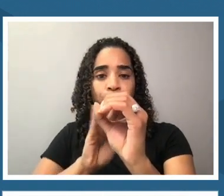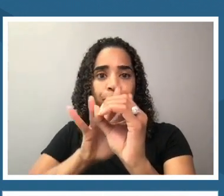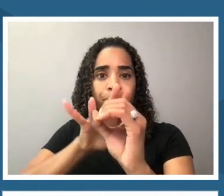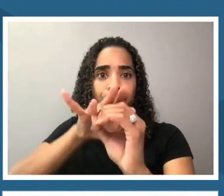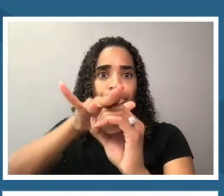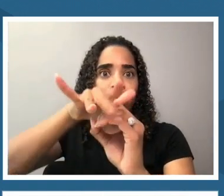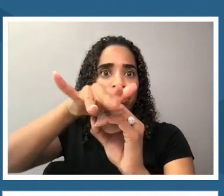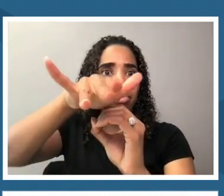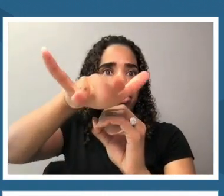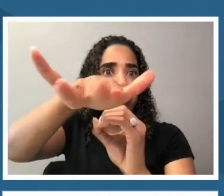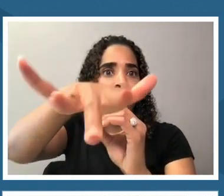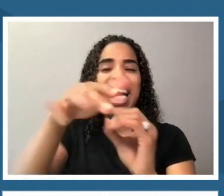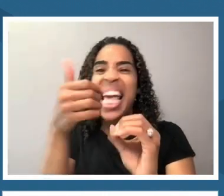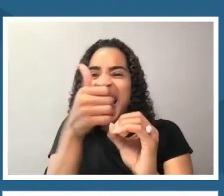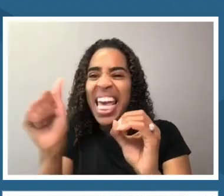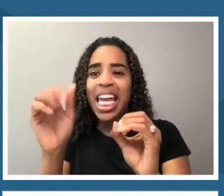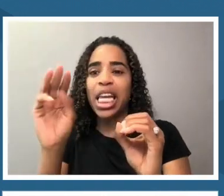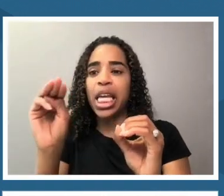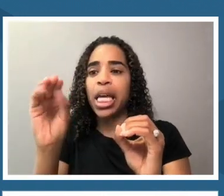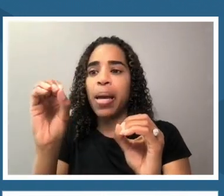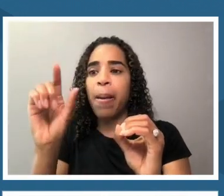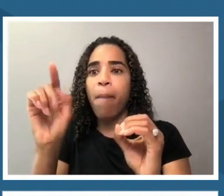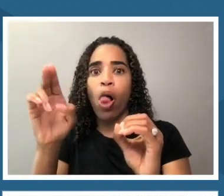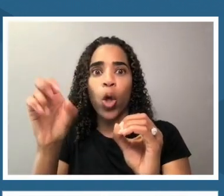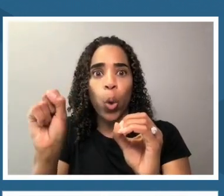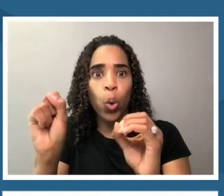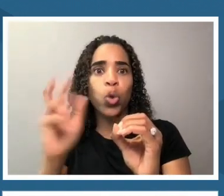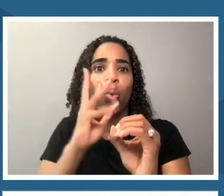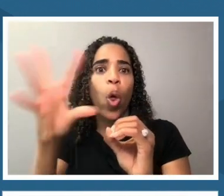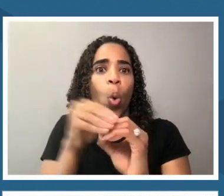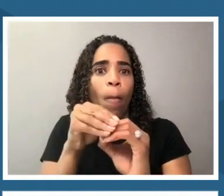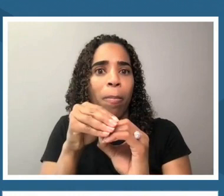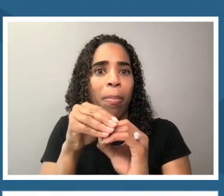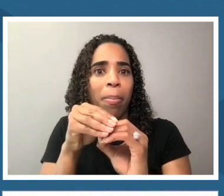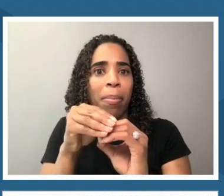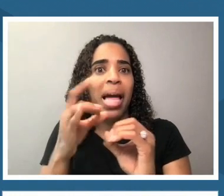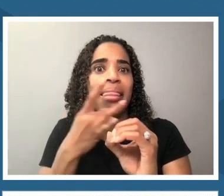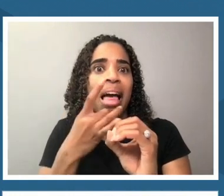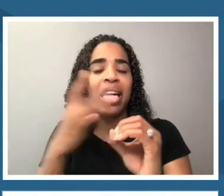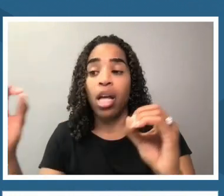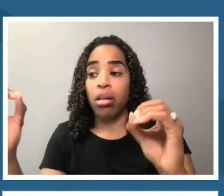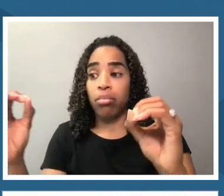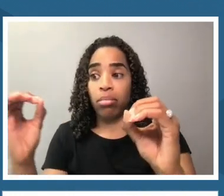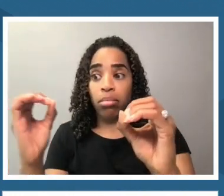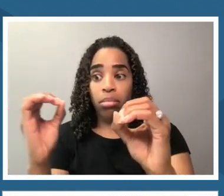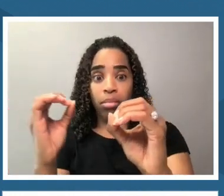atmosphere will absorb the light so when you look at the colors of the